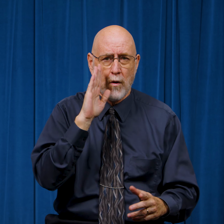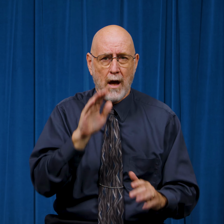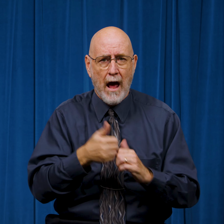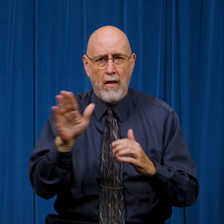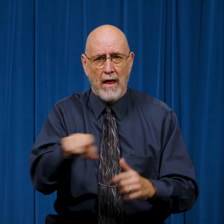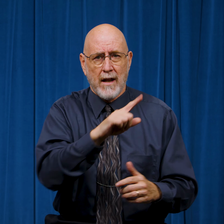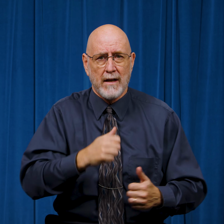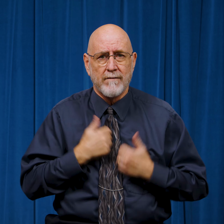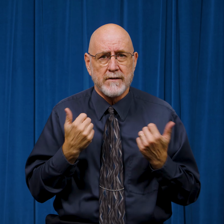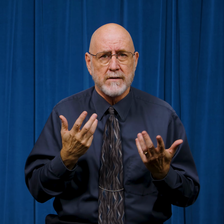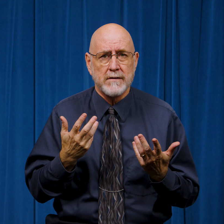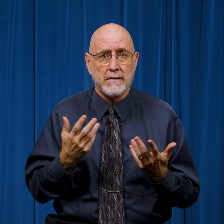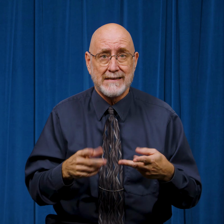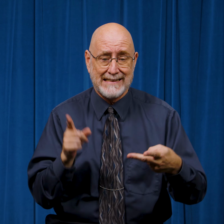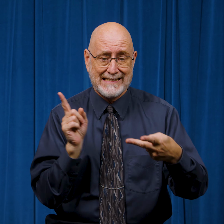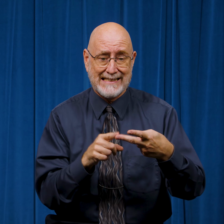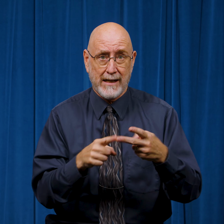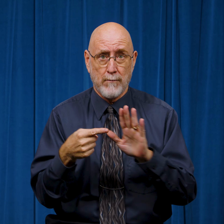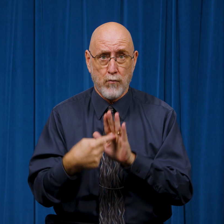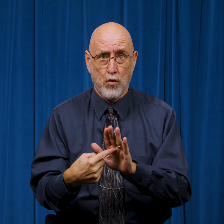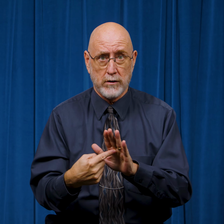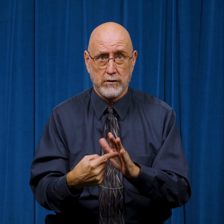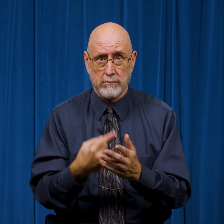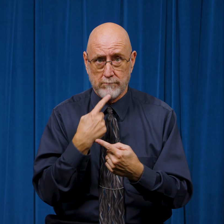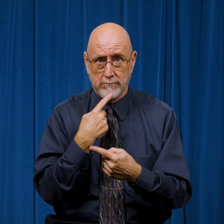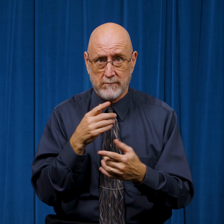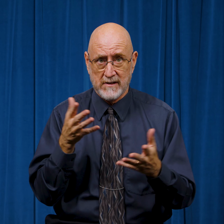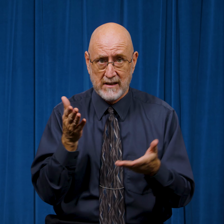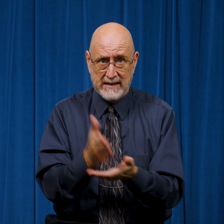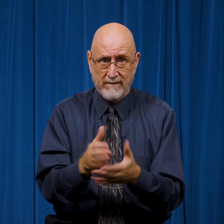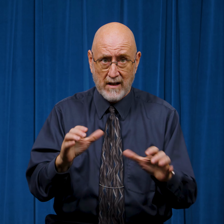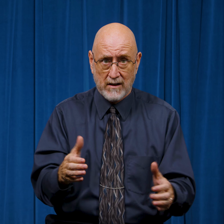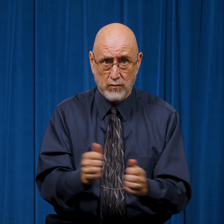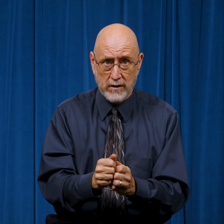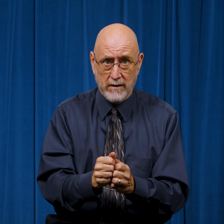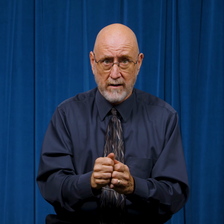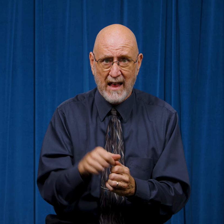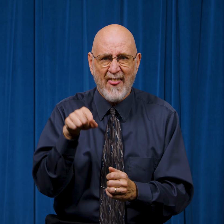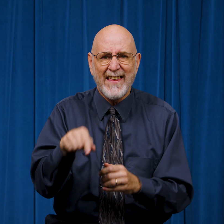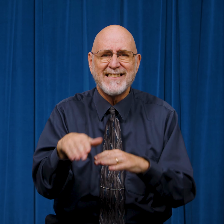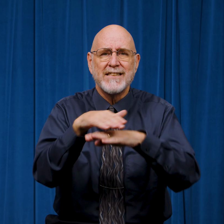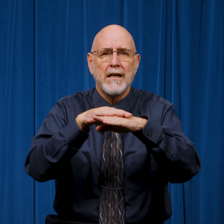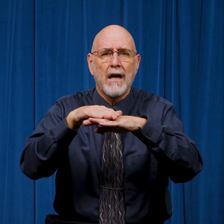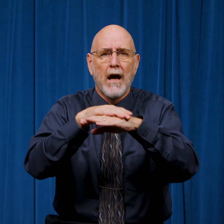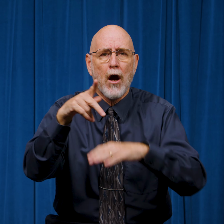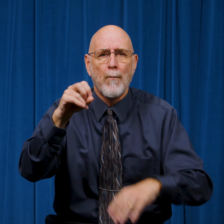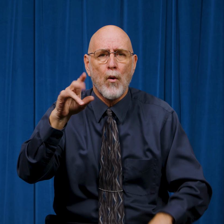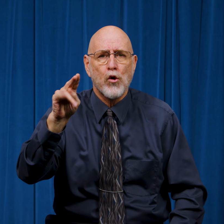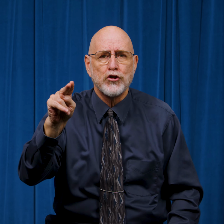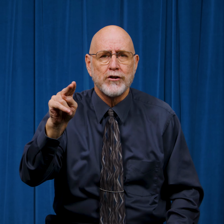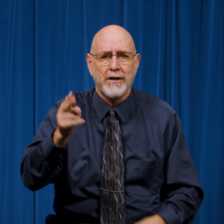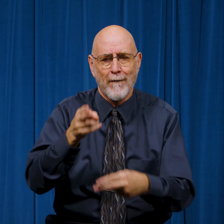The second point I want to leave you with is the fact that this is only a portion of the references to God